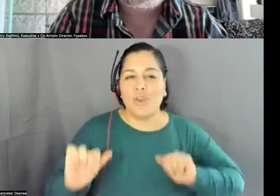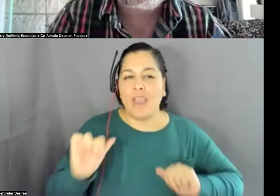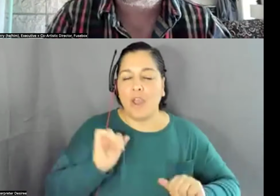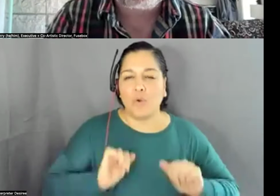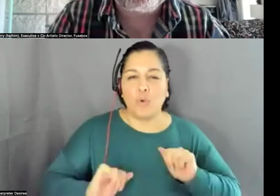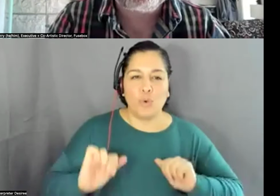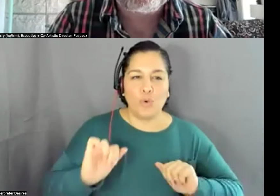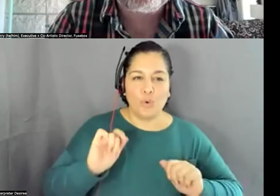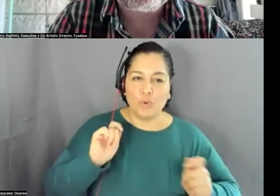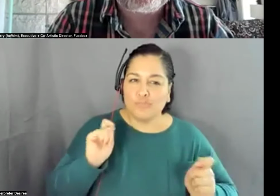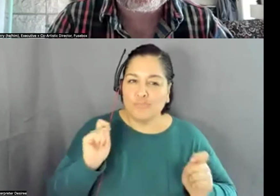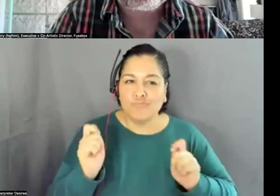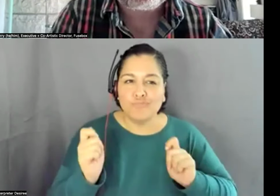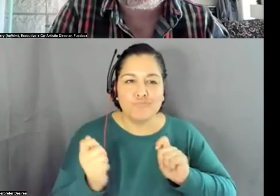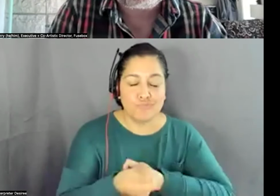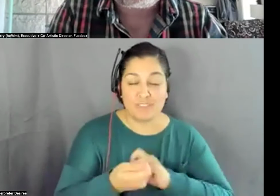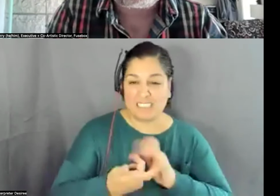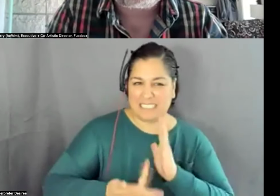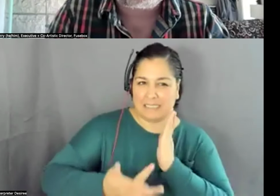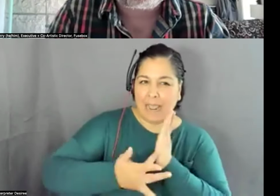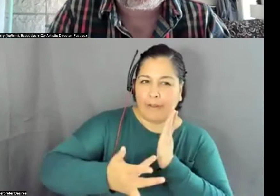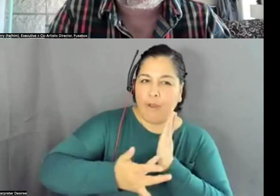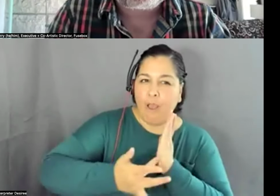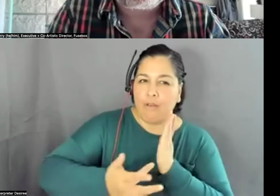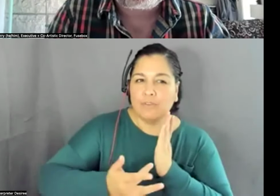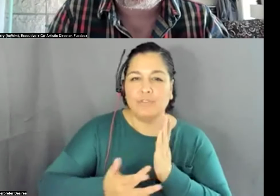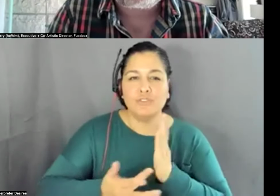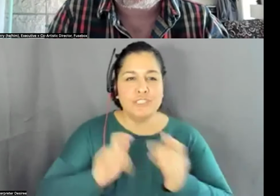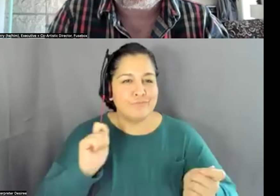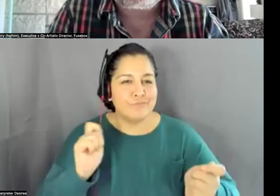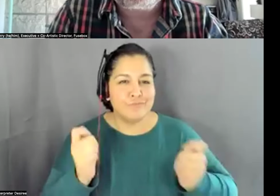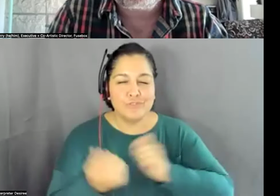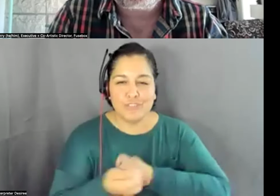the way we engage technology change as we get older, as makers.